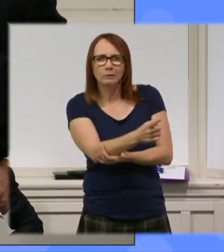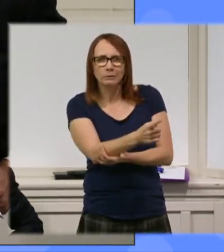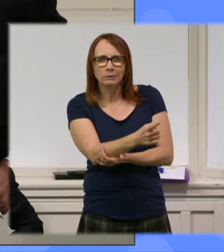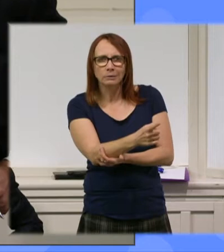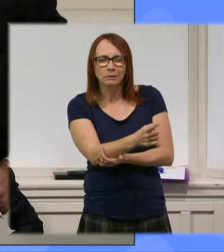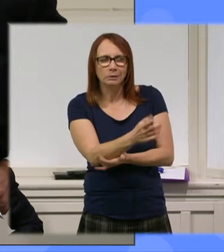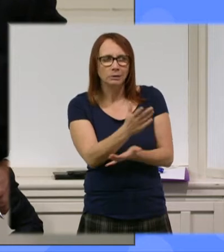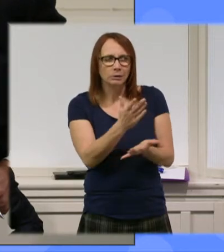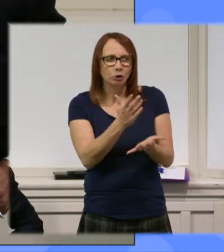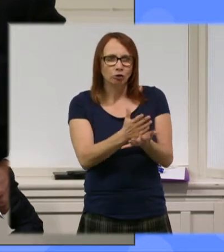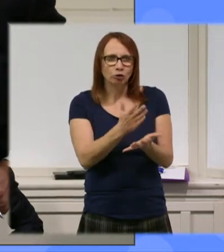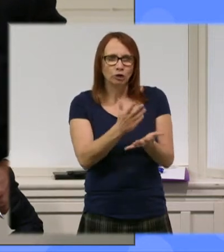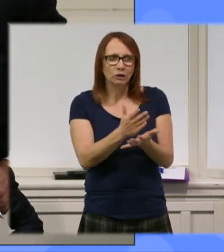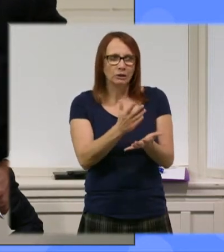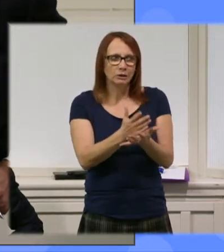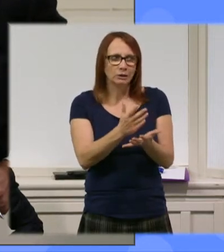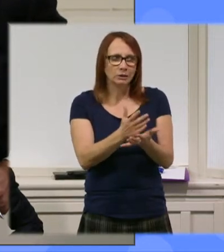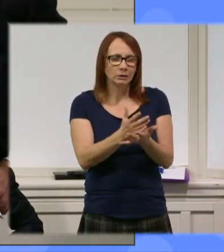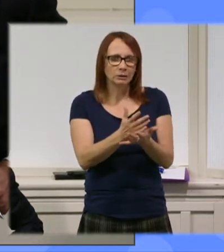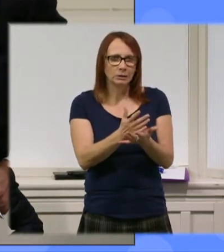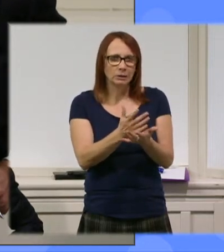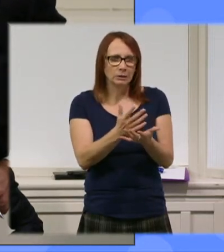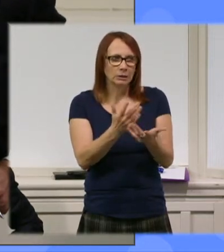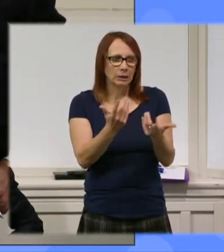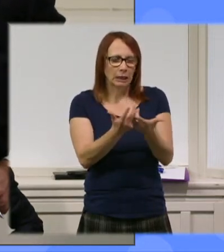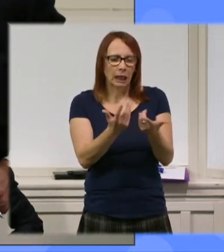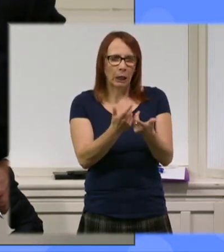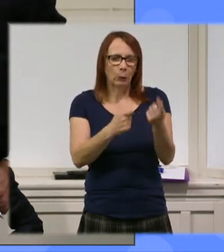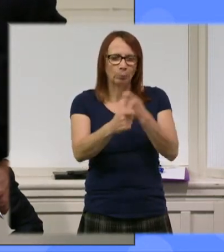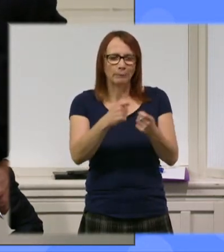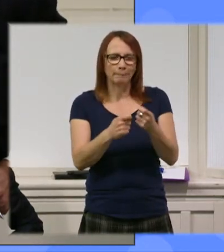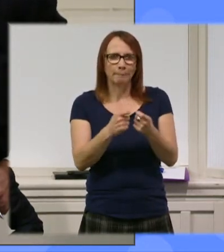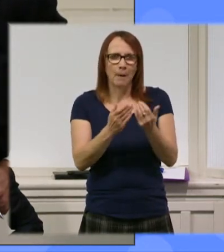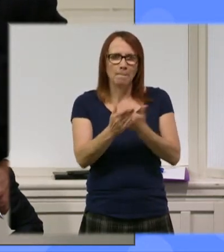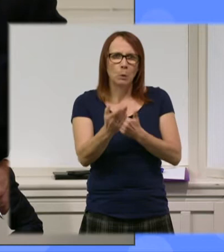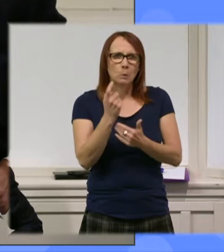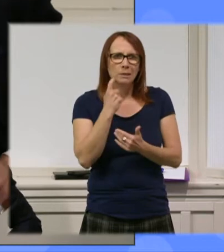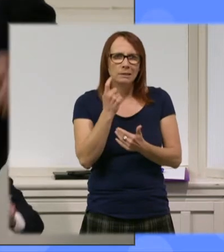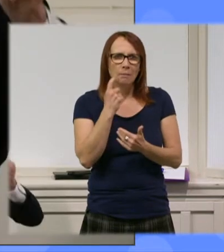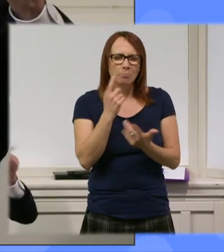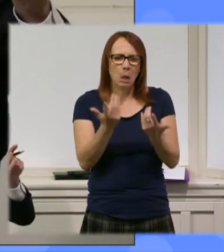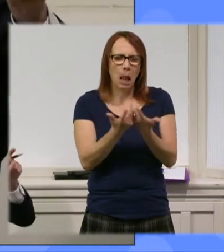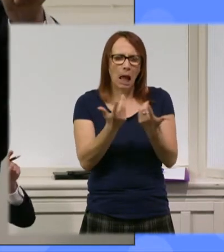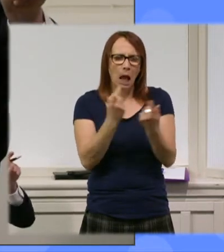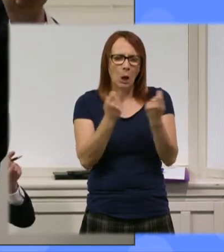it's a little shuffle things have changed made modern made more simplistic to take Scotland forwards I thank you for that question